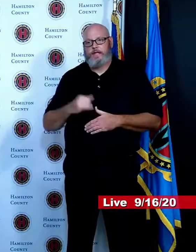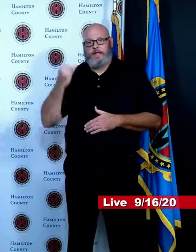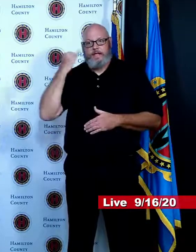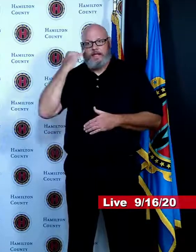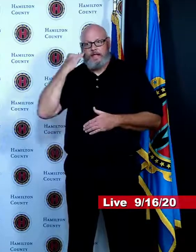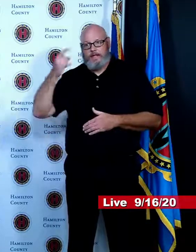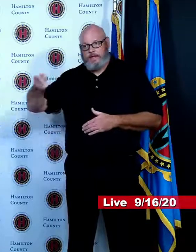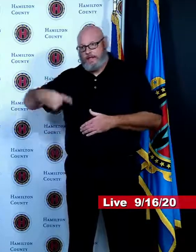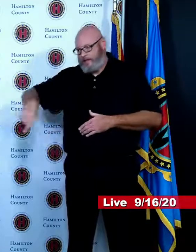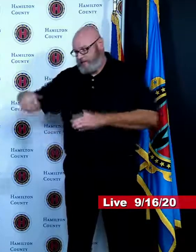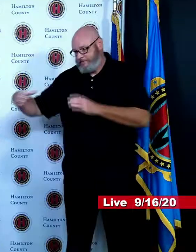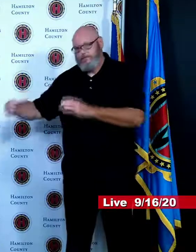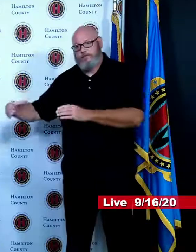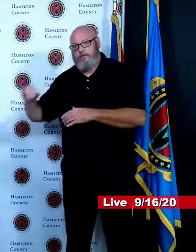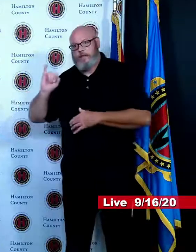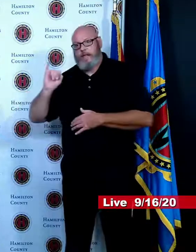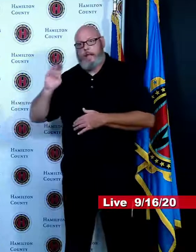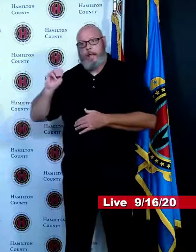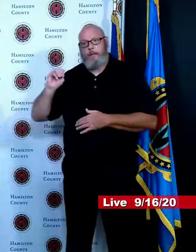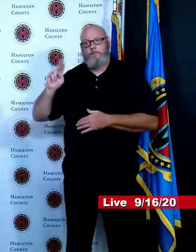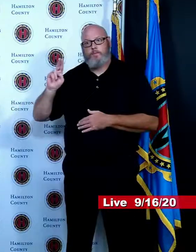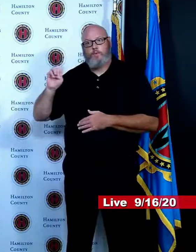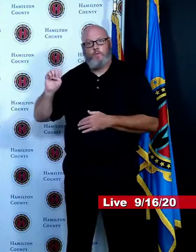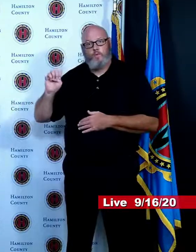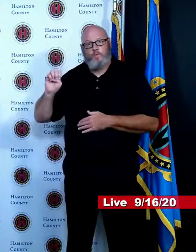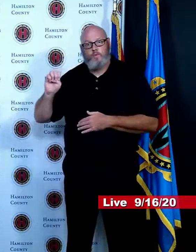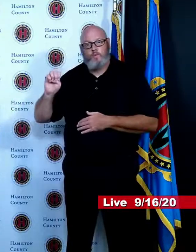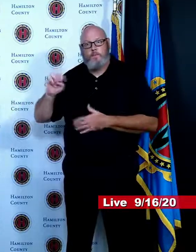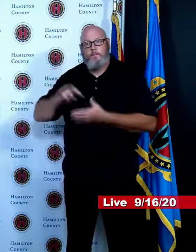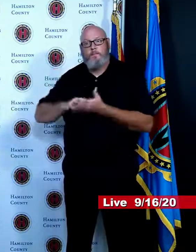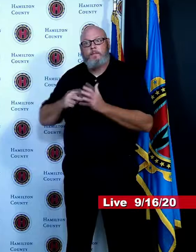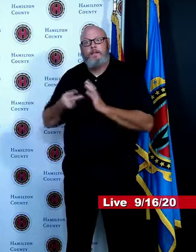population of a community so thank grace great question